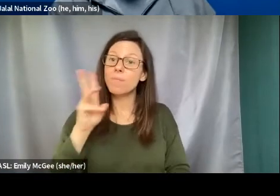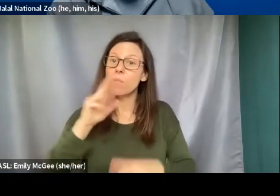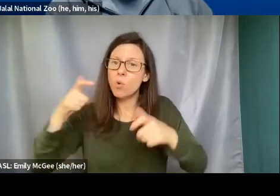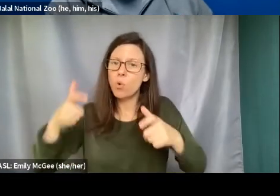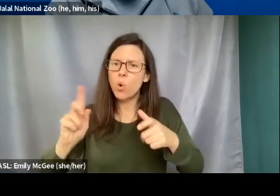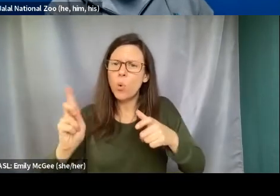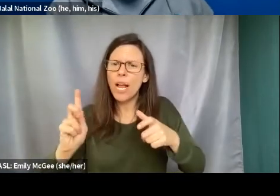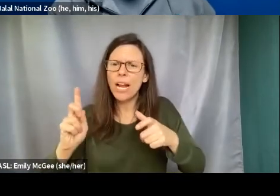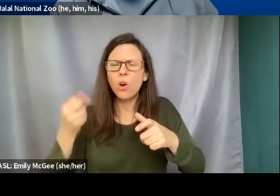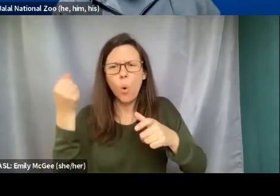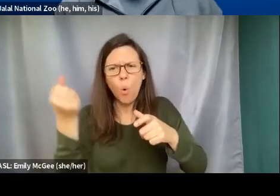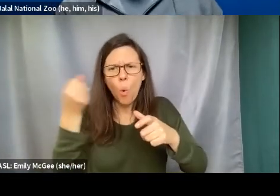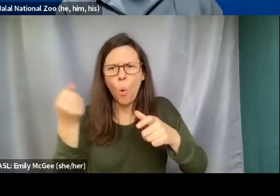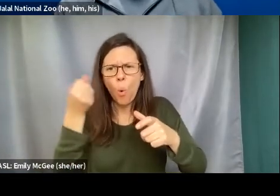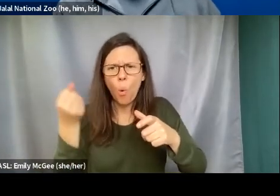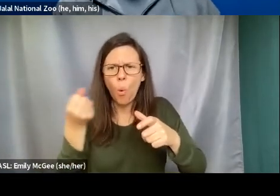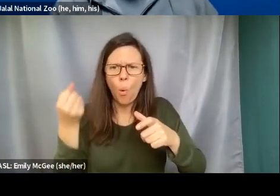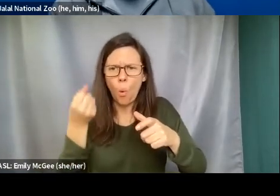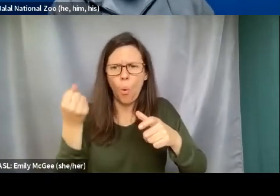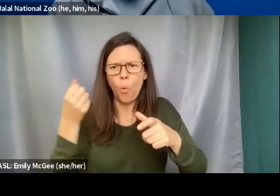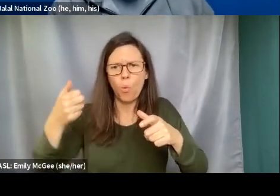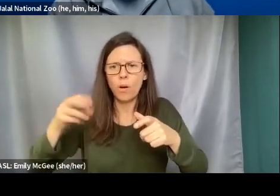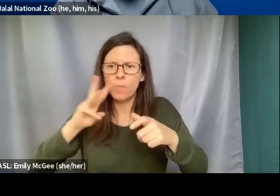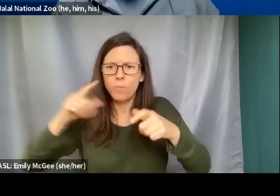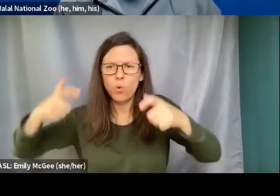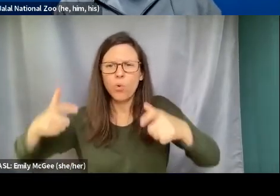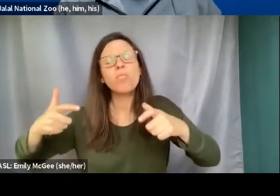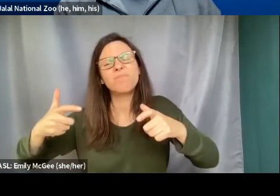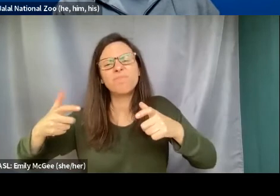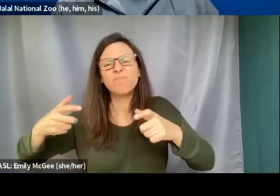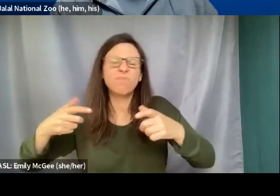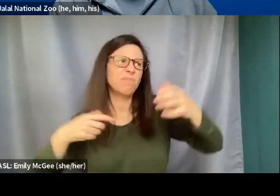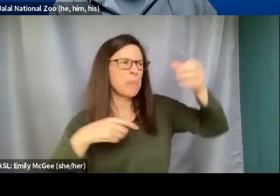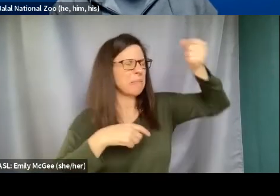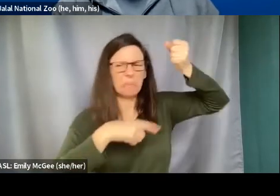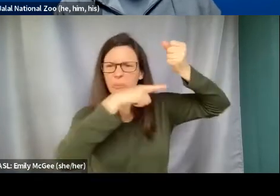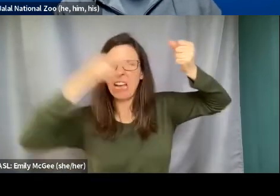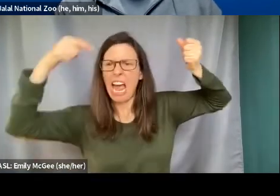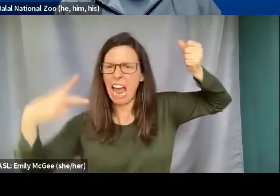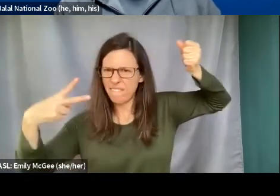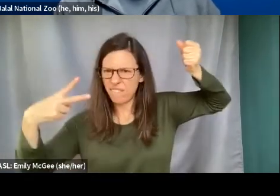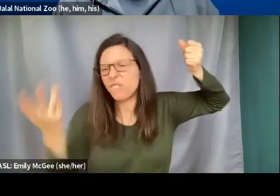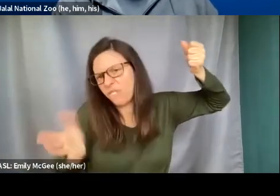half a ton to one ton might be okay. If it was very low on, let's say the sea lion exhibit, we would need